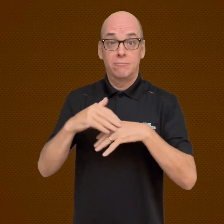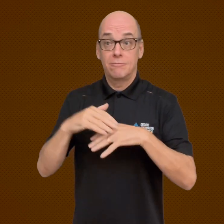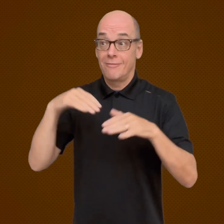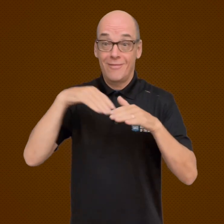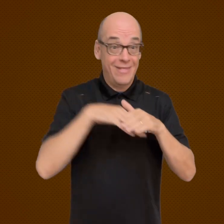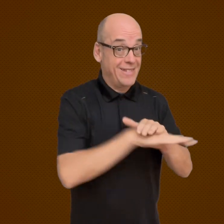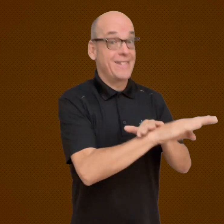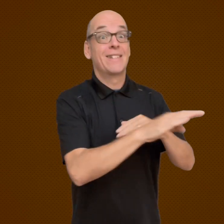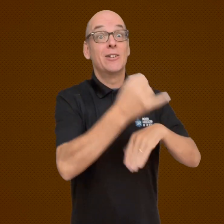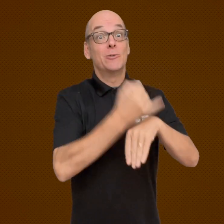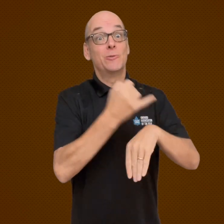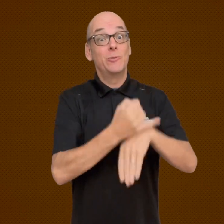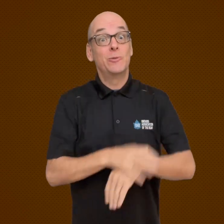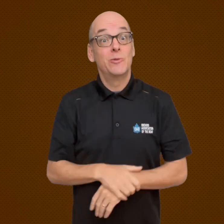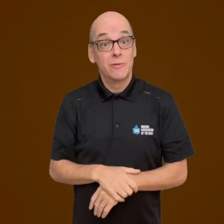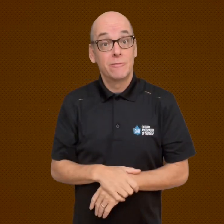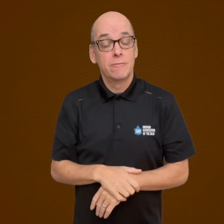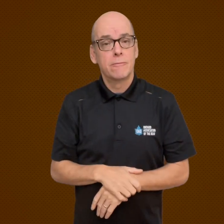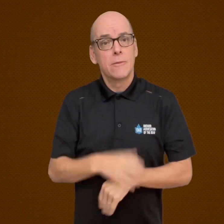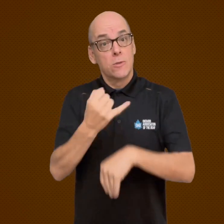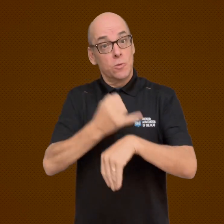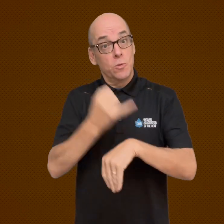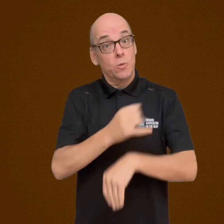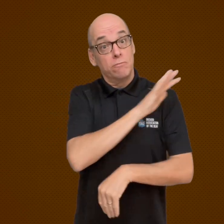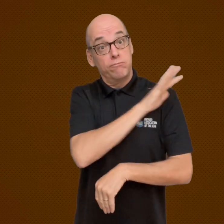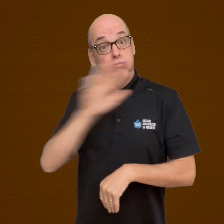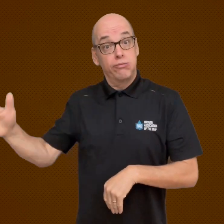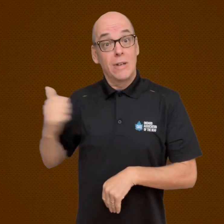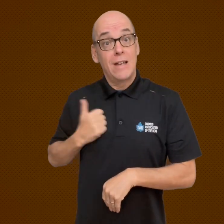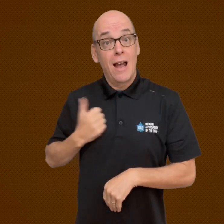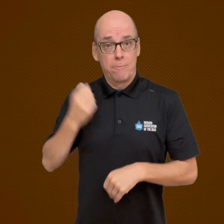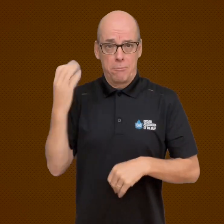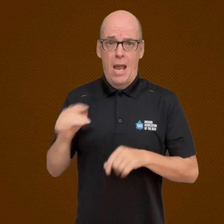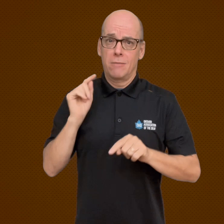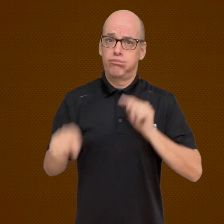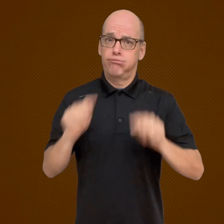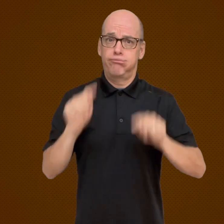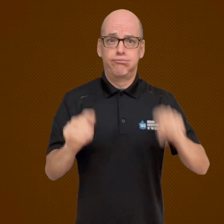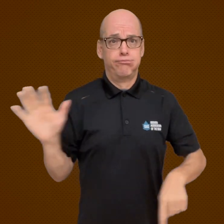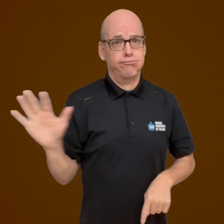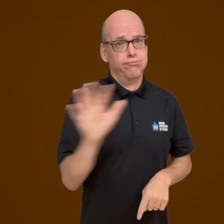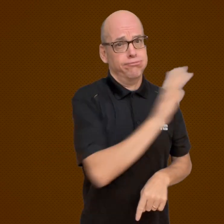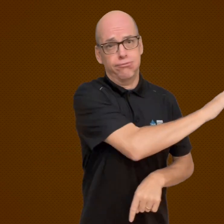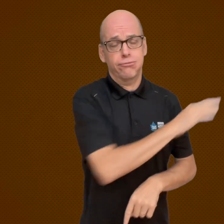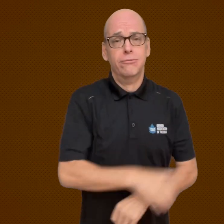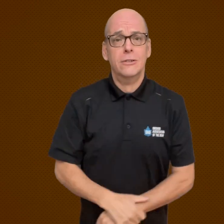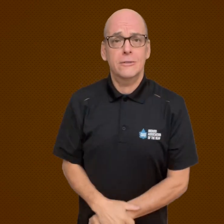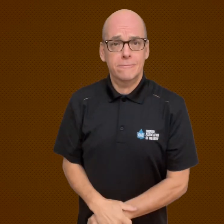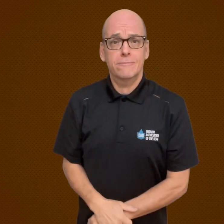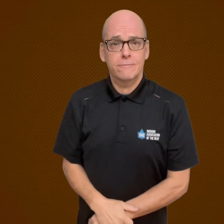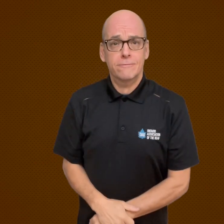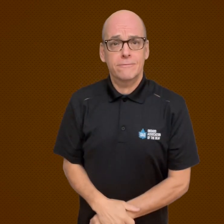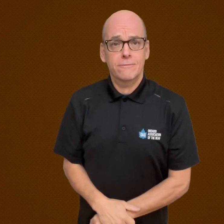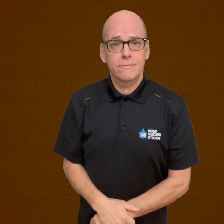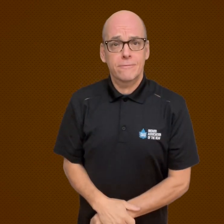into the many institutions across Canada.